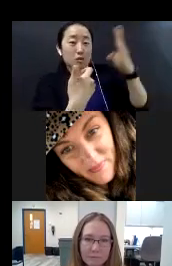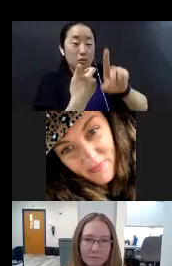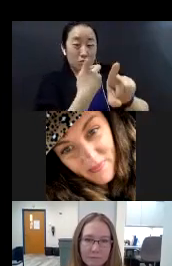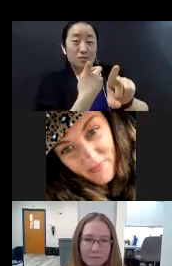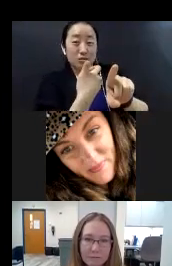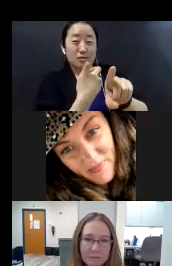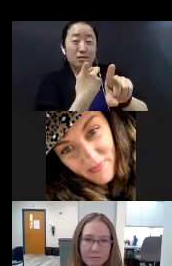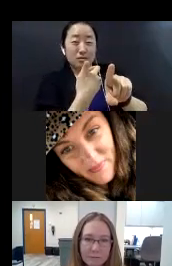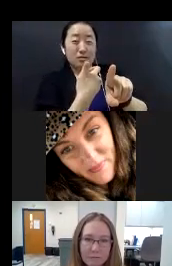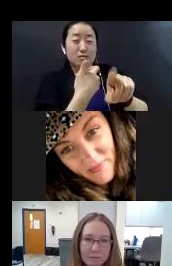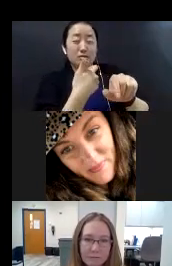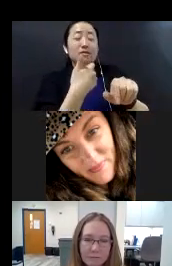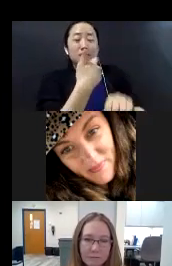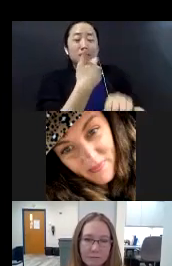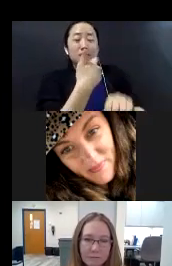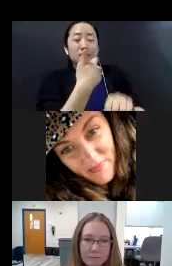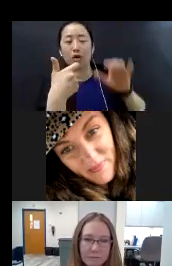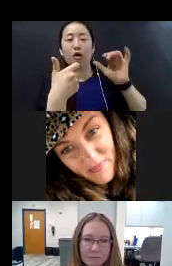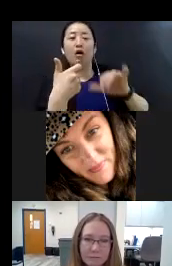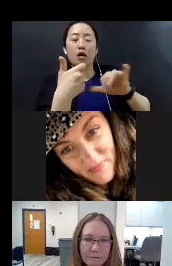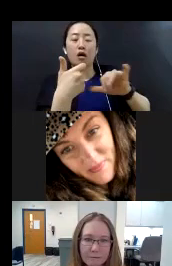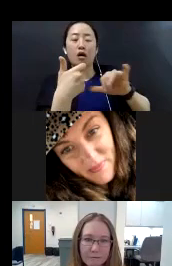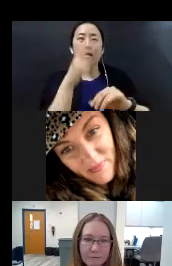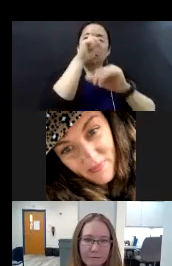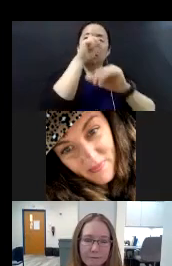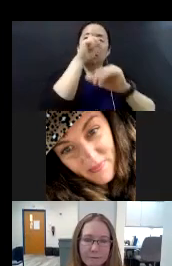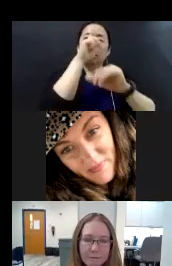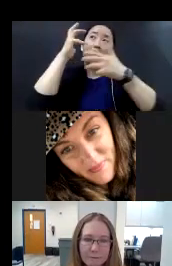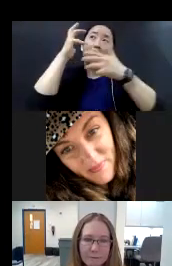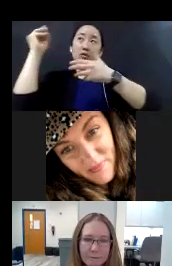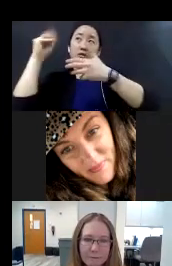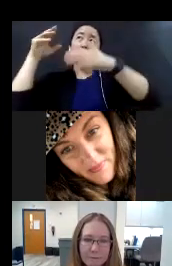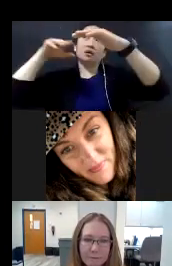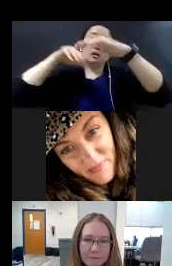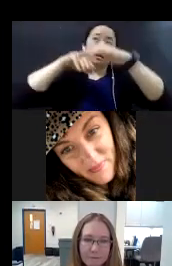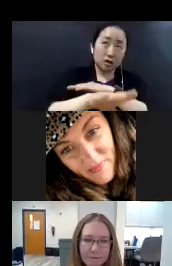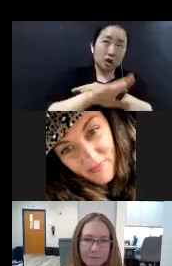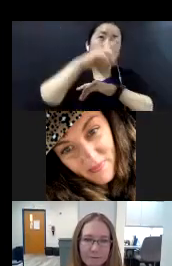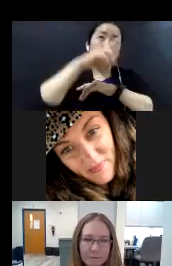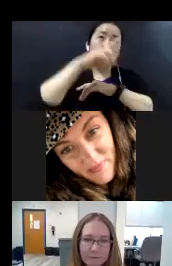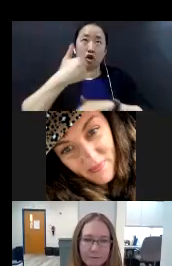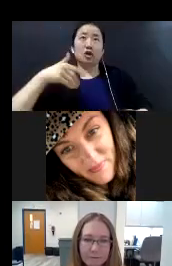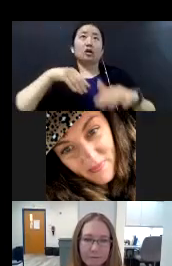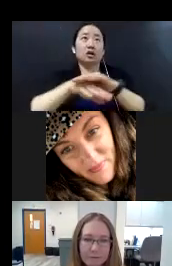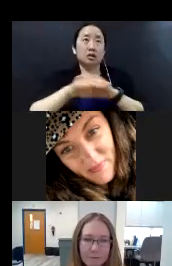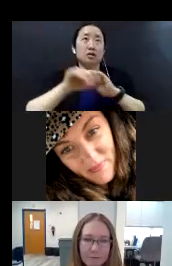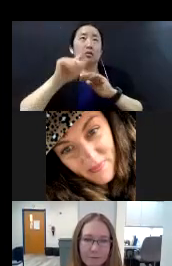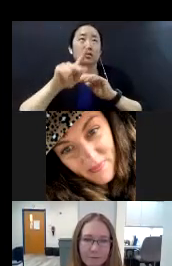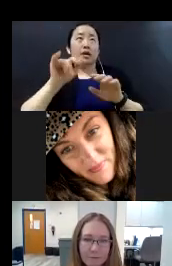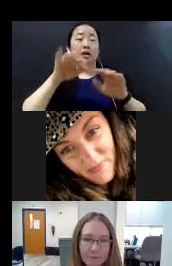WE GET TO SEE THE INTERIOR OF THIS DOOR. IF WE CAME IN THIS DOOR, WE WOULD EITHER HAVE TO DO